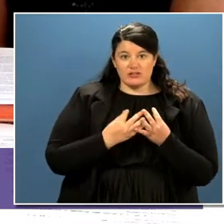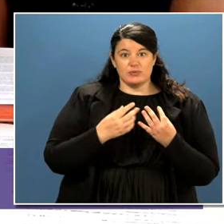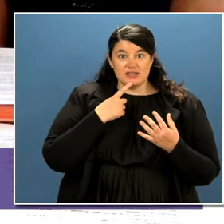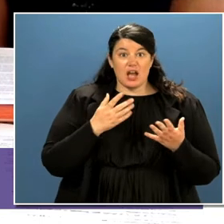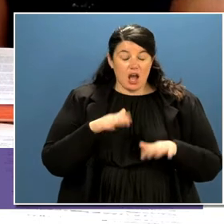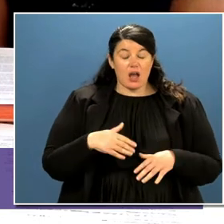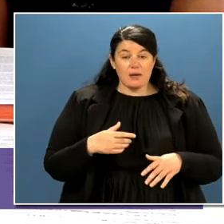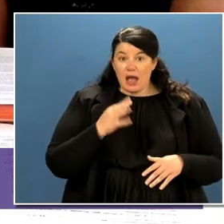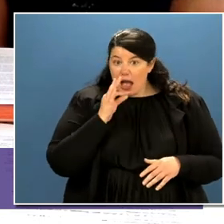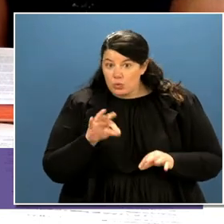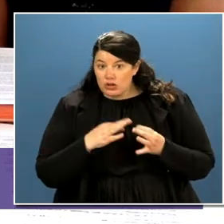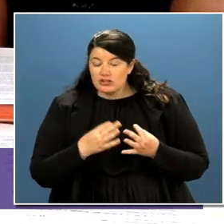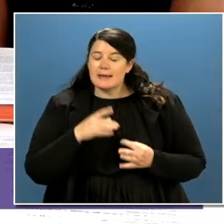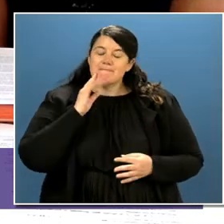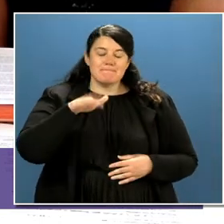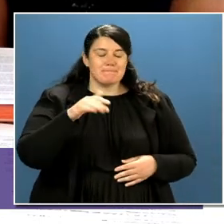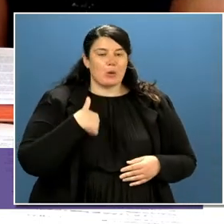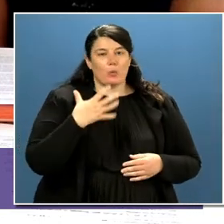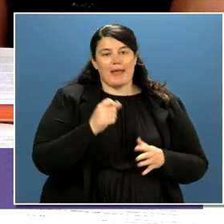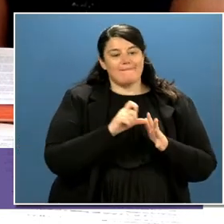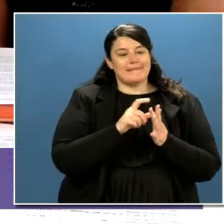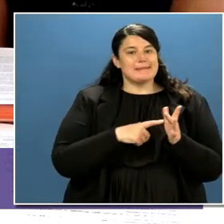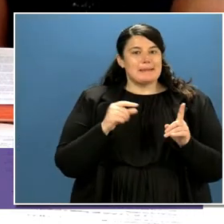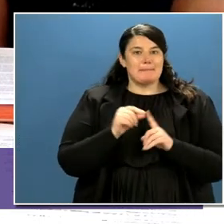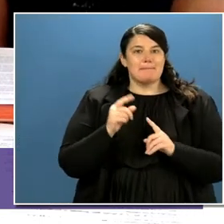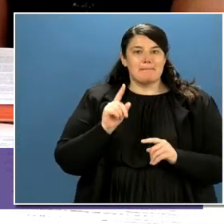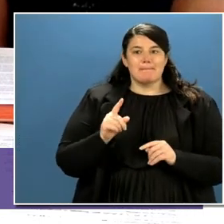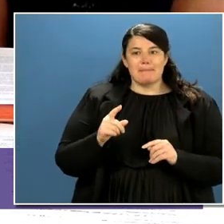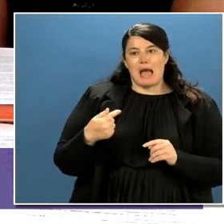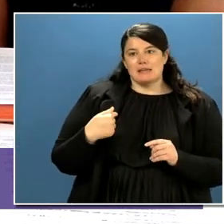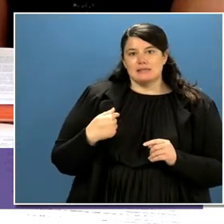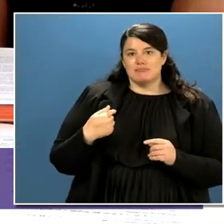action plan, had it for three years, it's about to expire, I wrote it, no one else really knows about it".